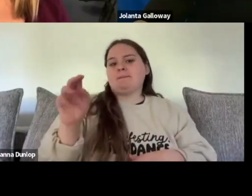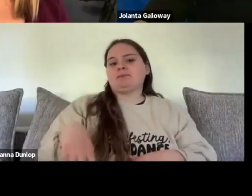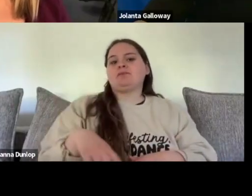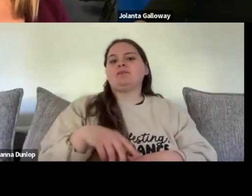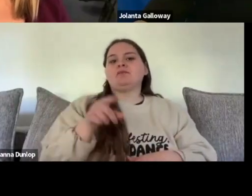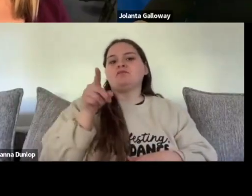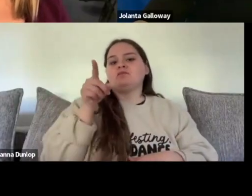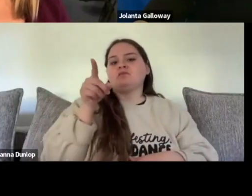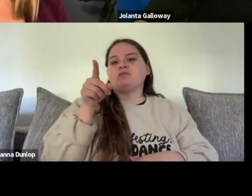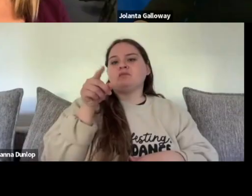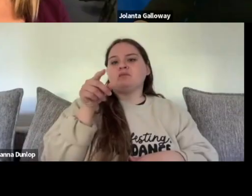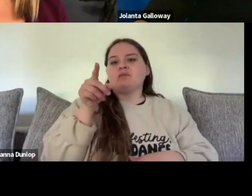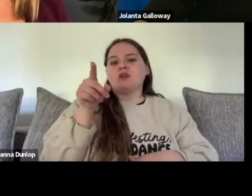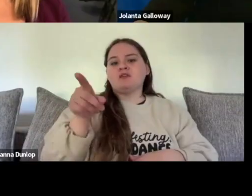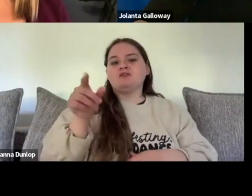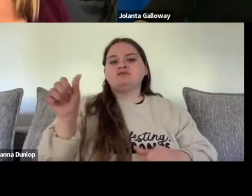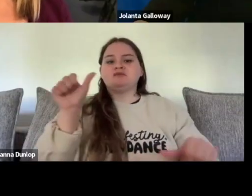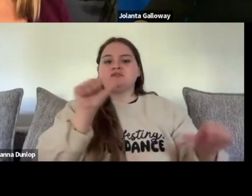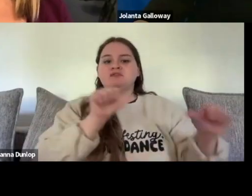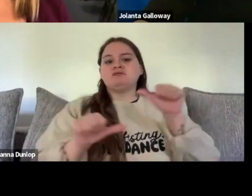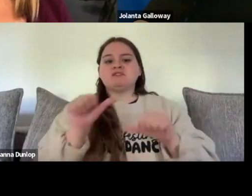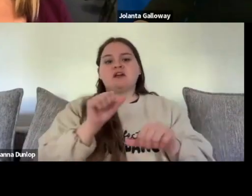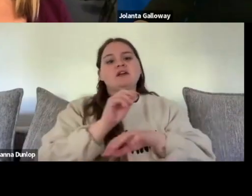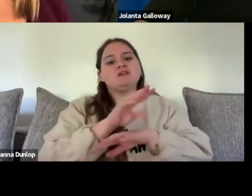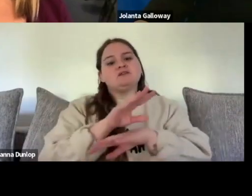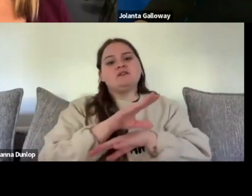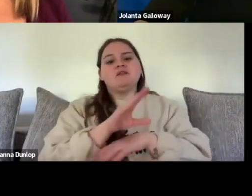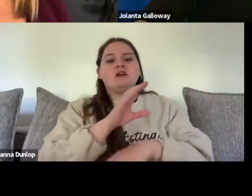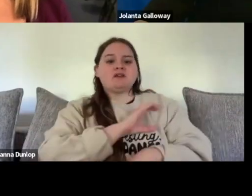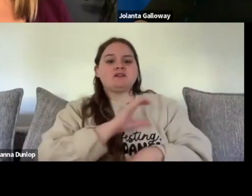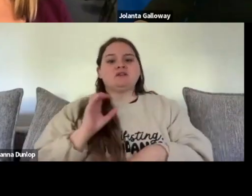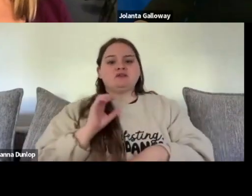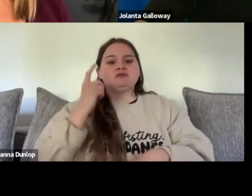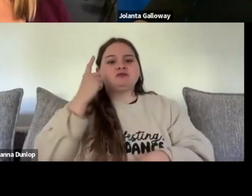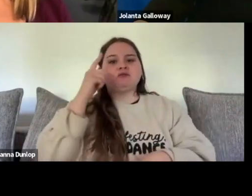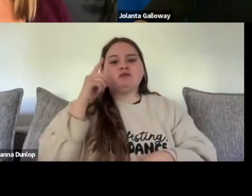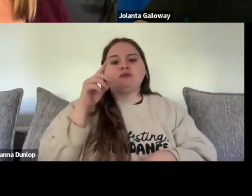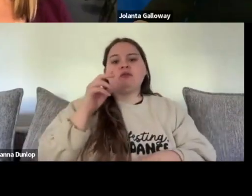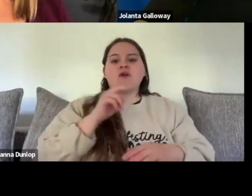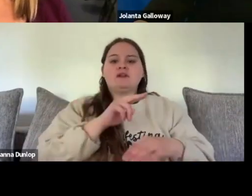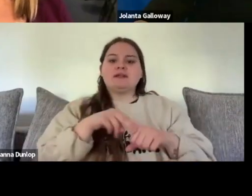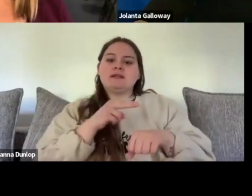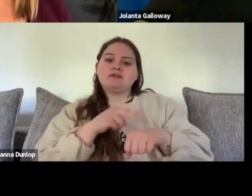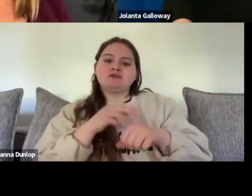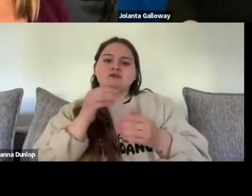Pennsylvania and also serves on the scientific advisory